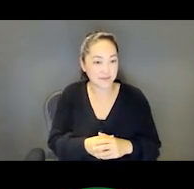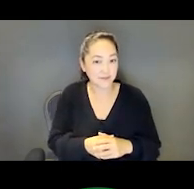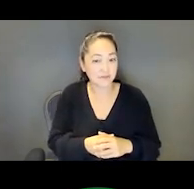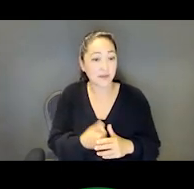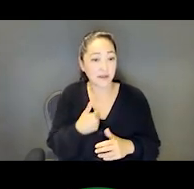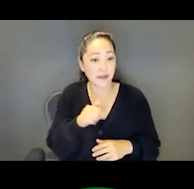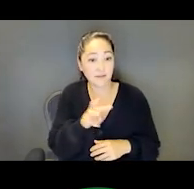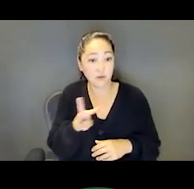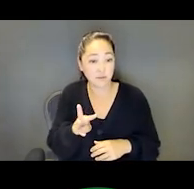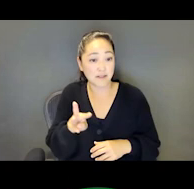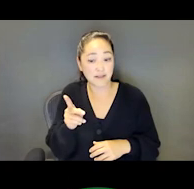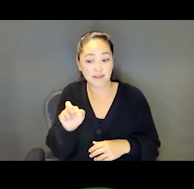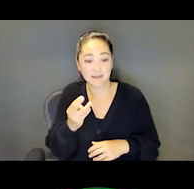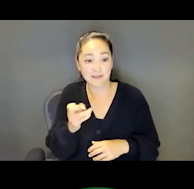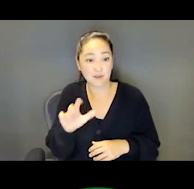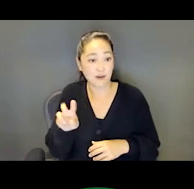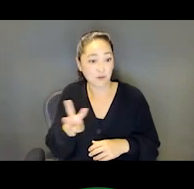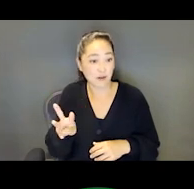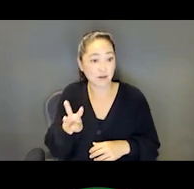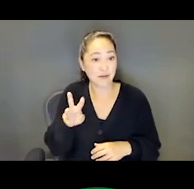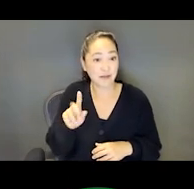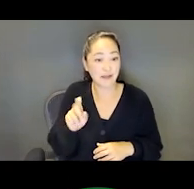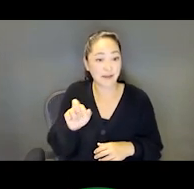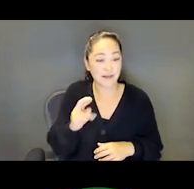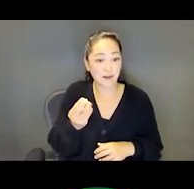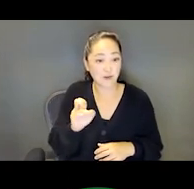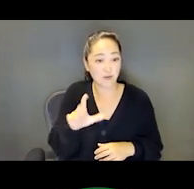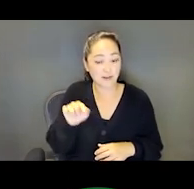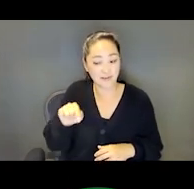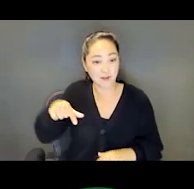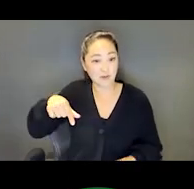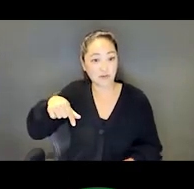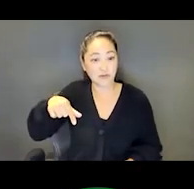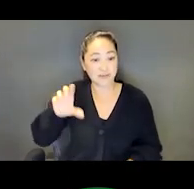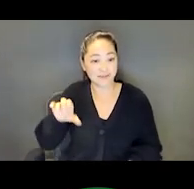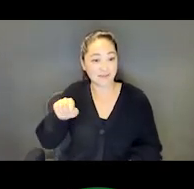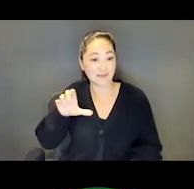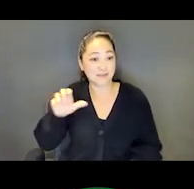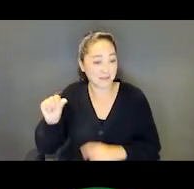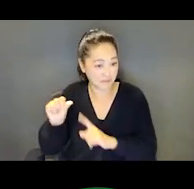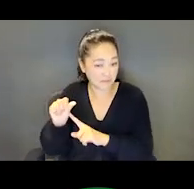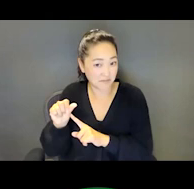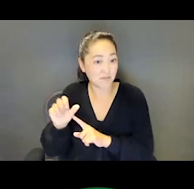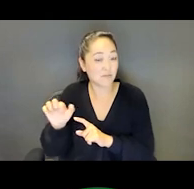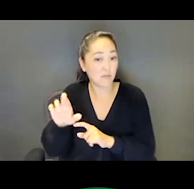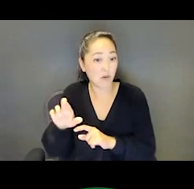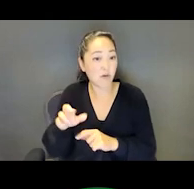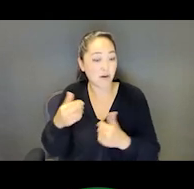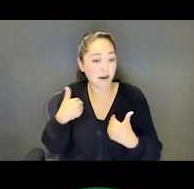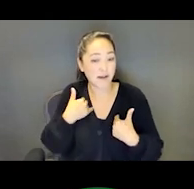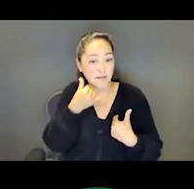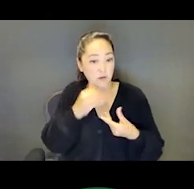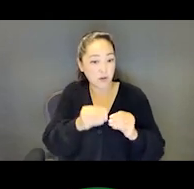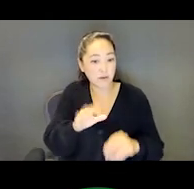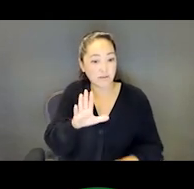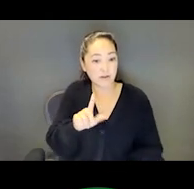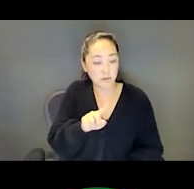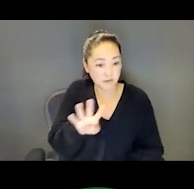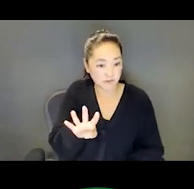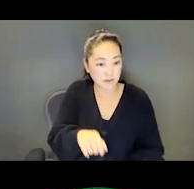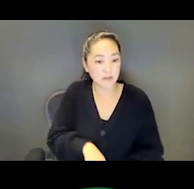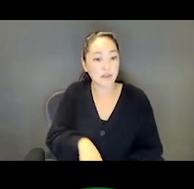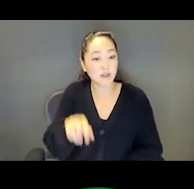Ca or with the phone number (514) 252-3104. Thank you.